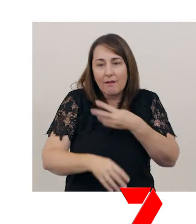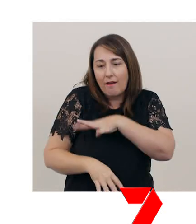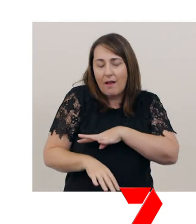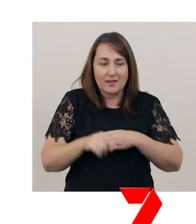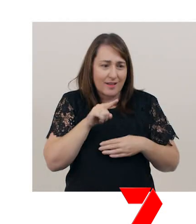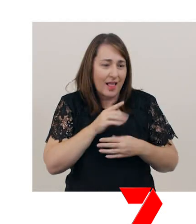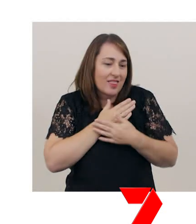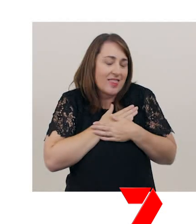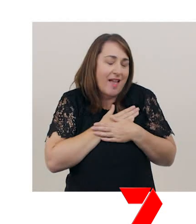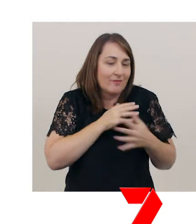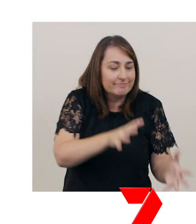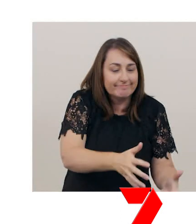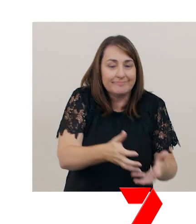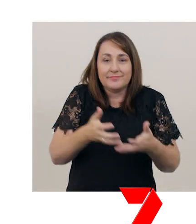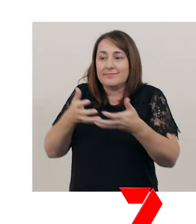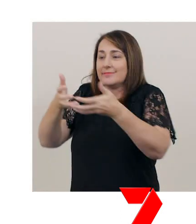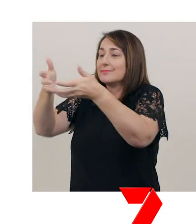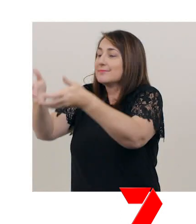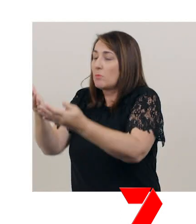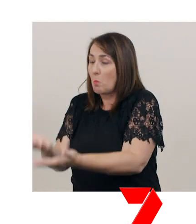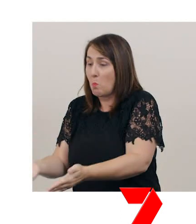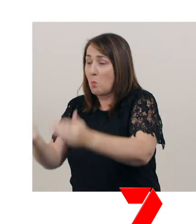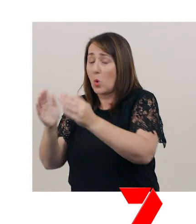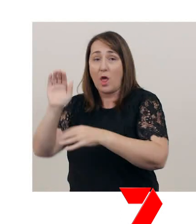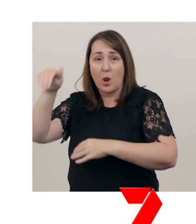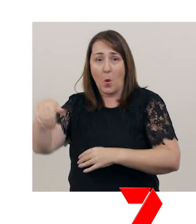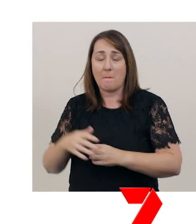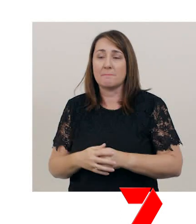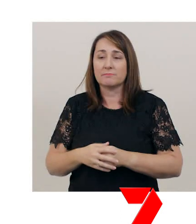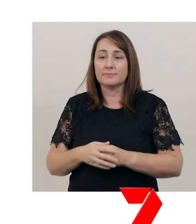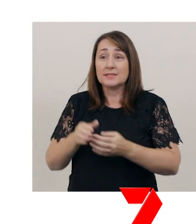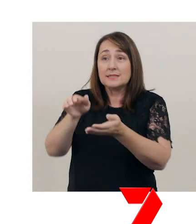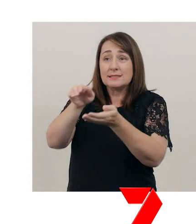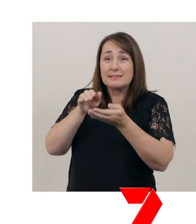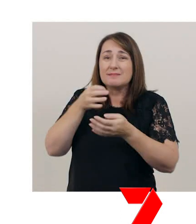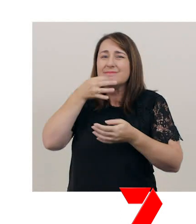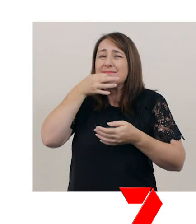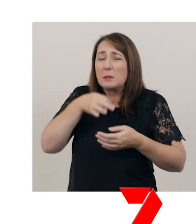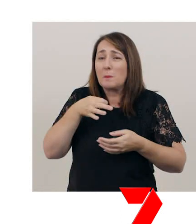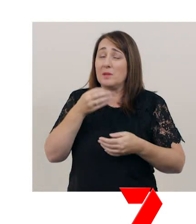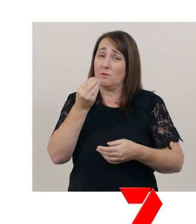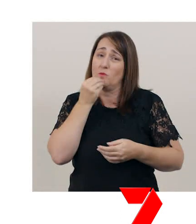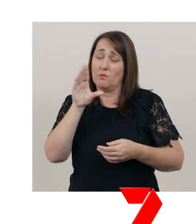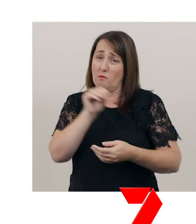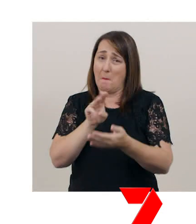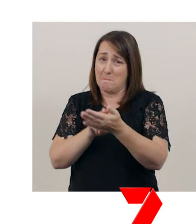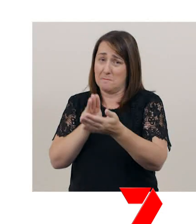Although Ye Xian was given little food from her nasty step-mother, she shared a few gains of rice with the fish.